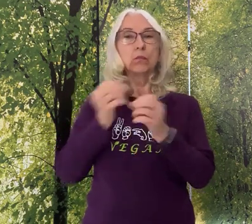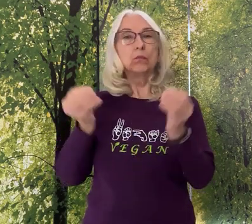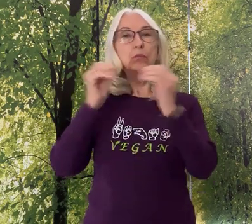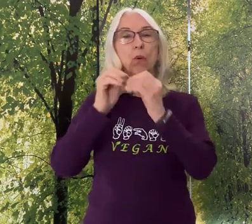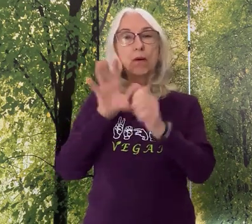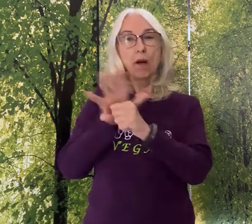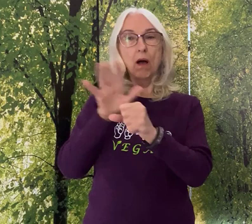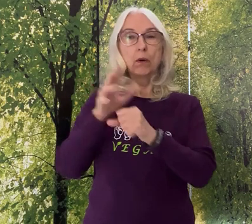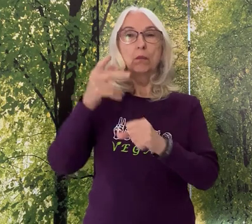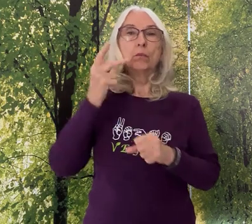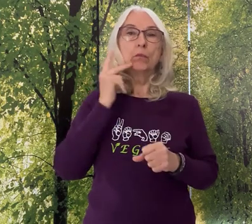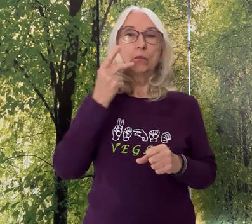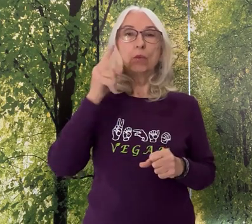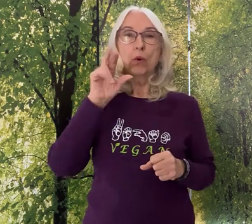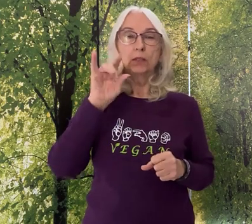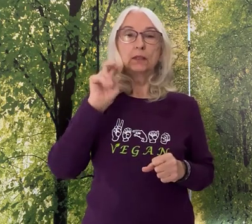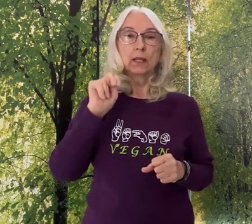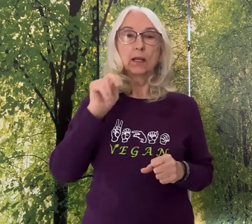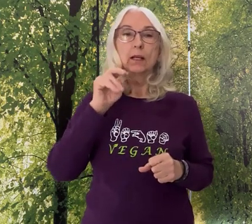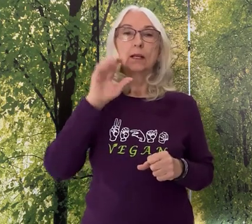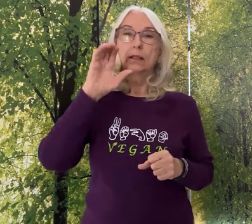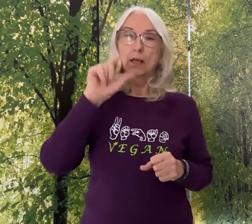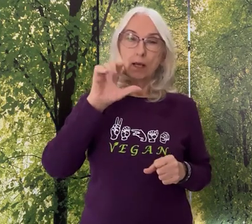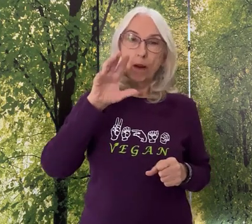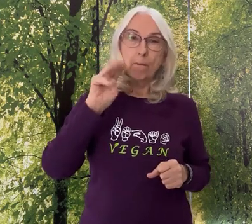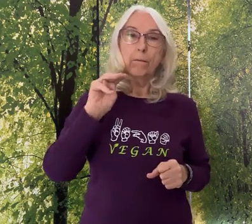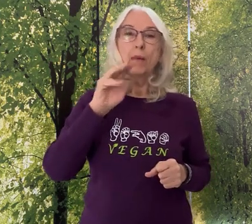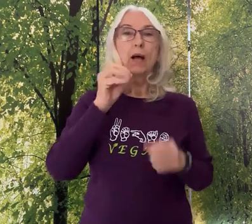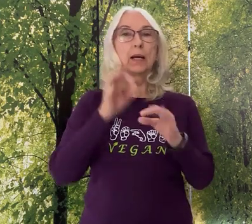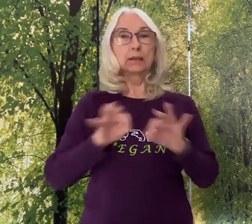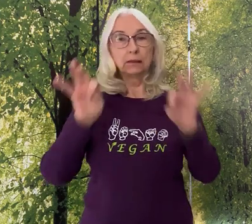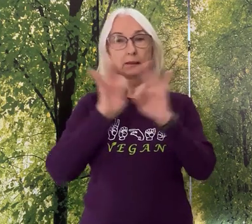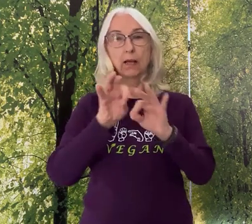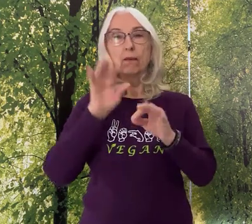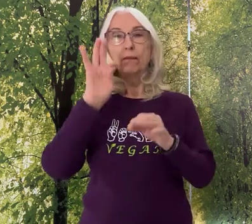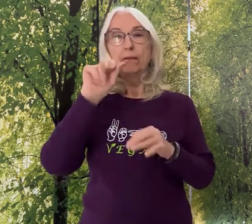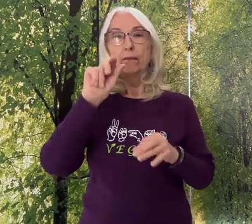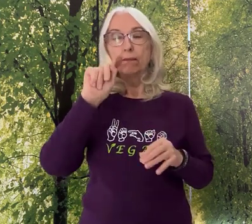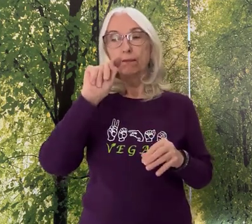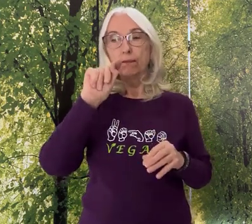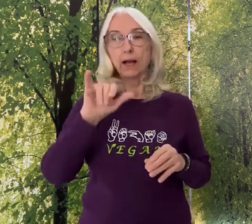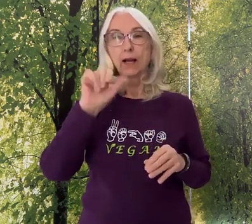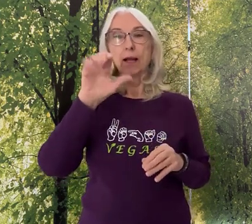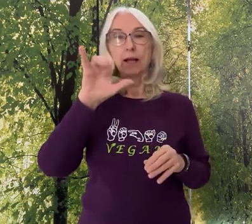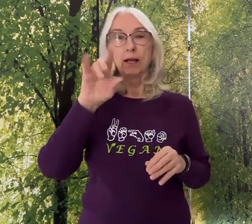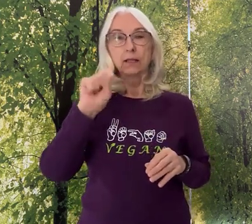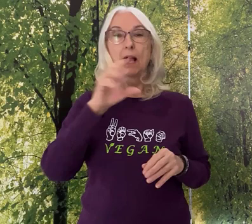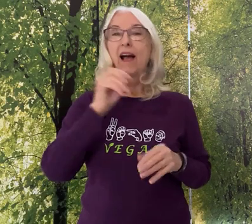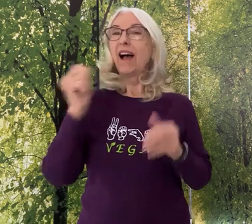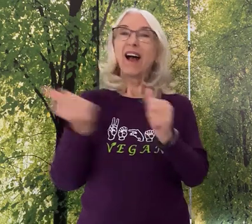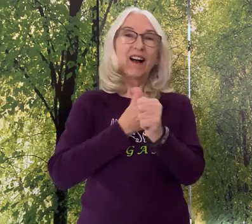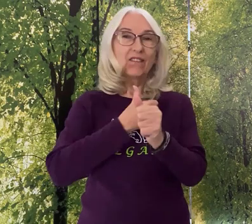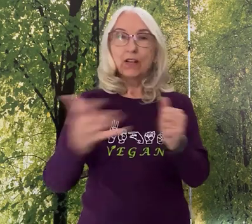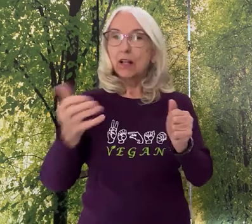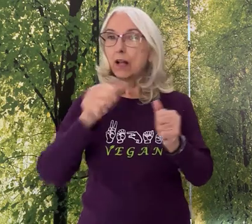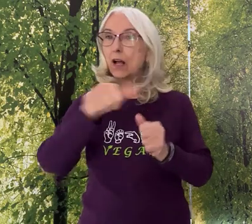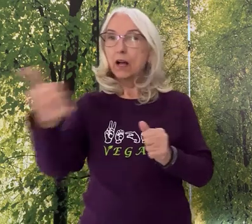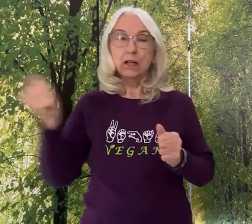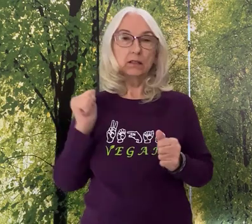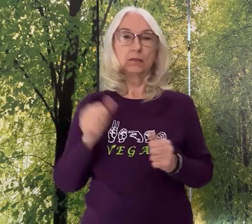more than enough protein, calcium, essential fatty acids—and everything else!